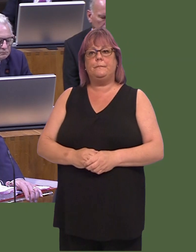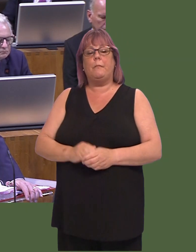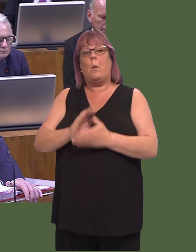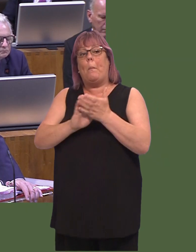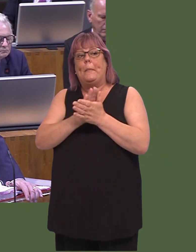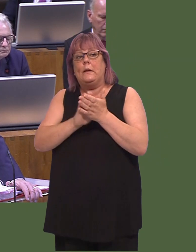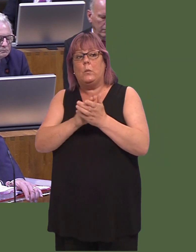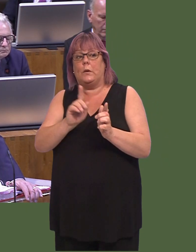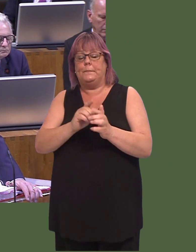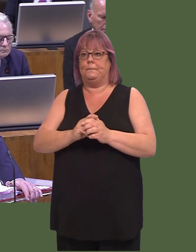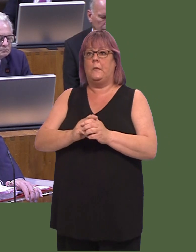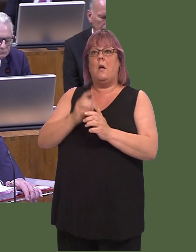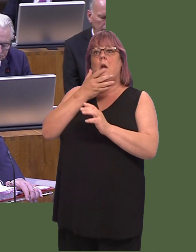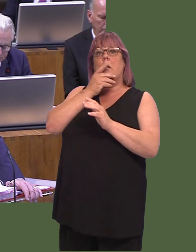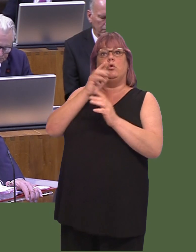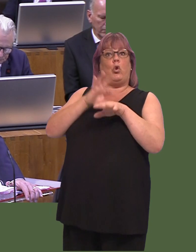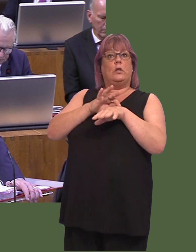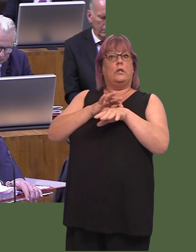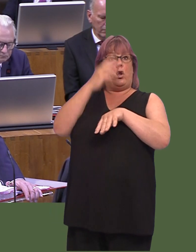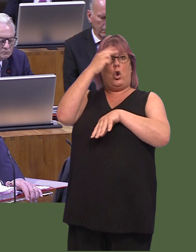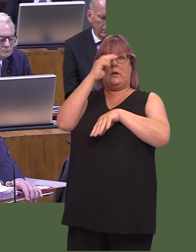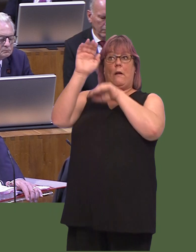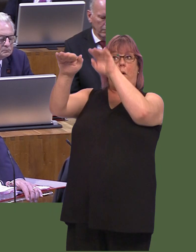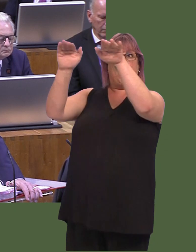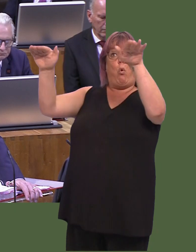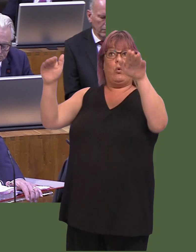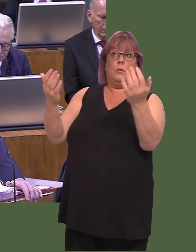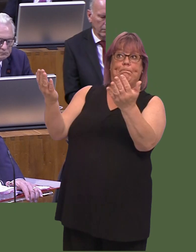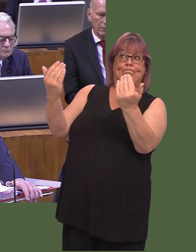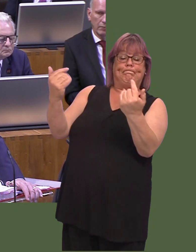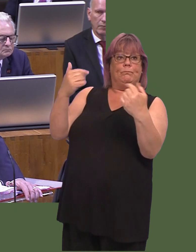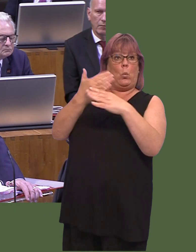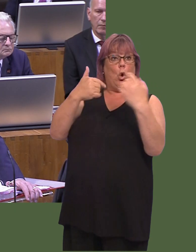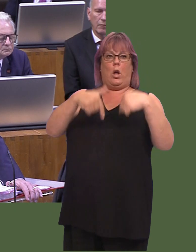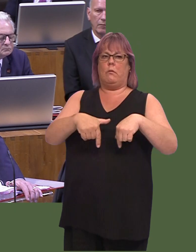What it would mean is that it would be far more difficult to attract doctors and nurses into our health system.